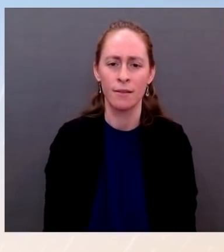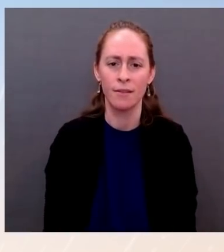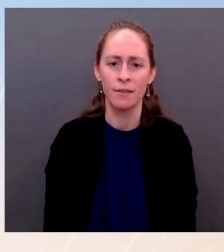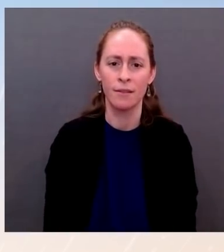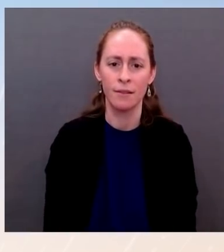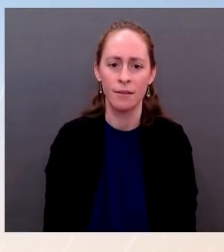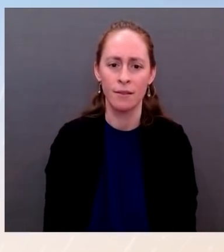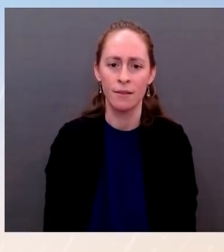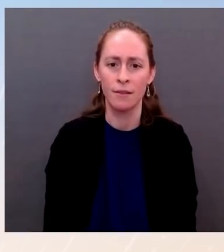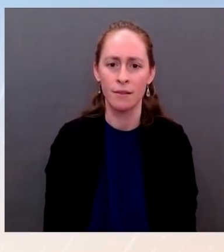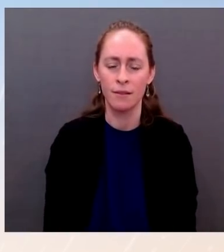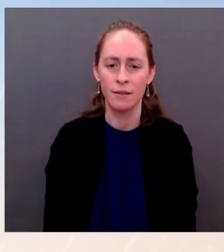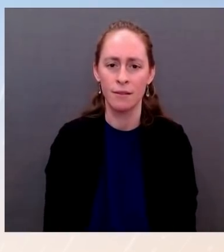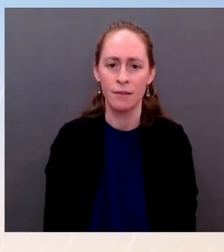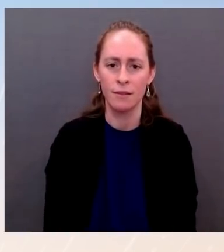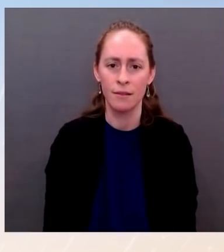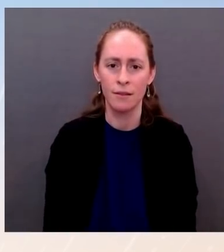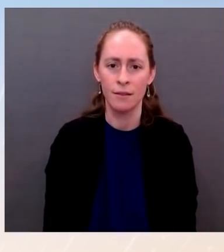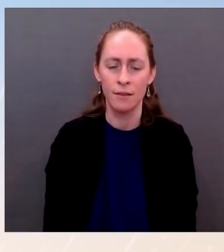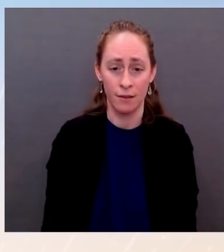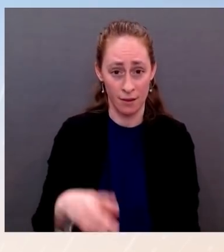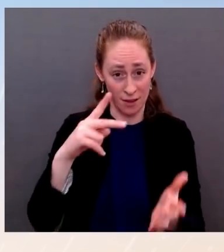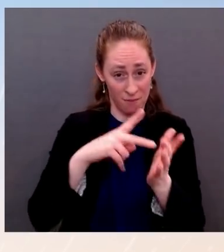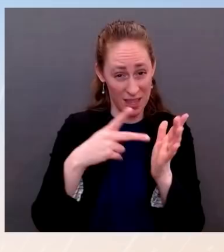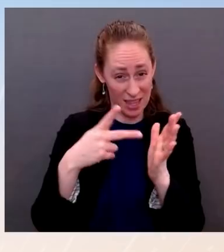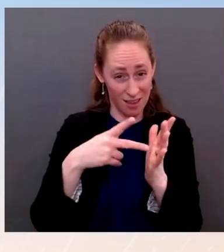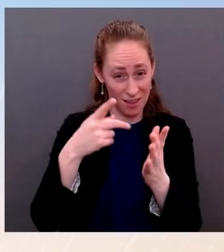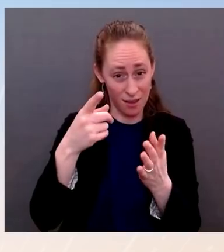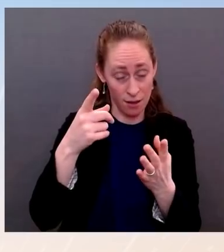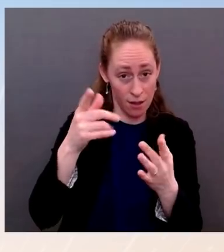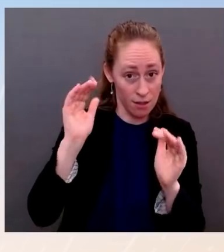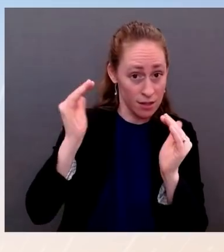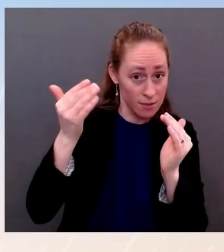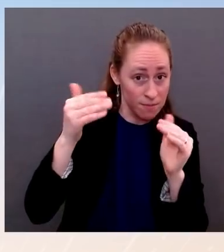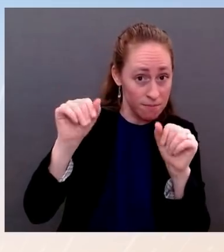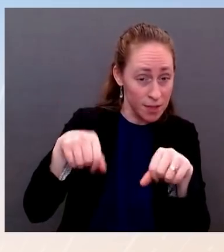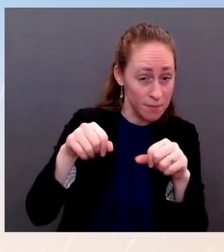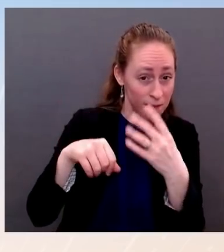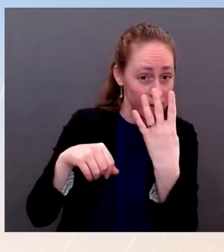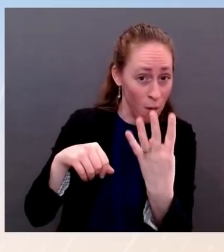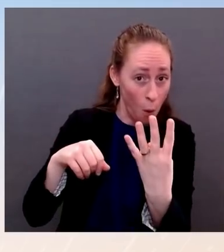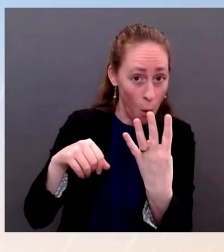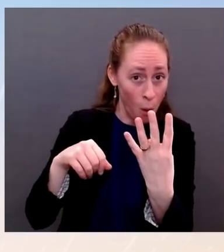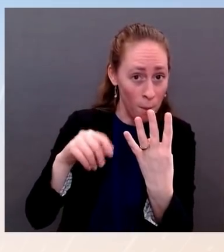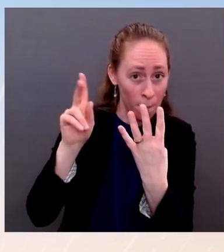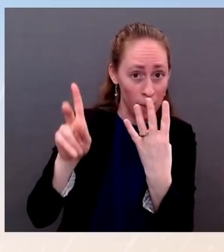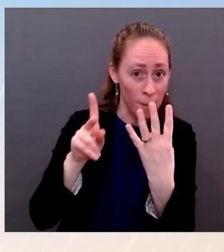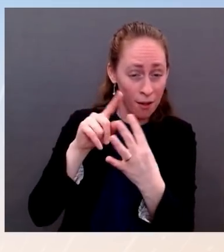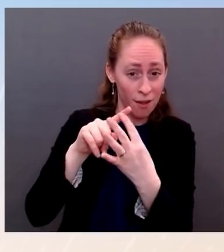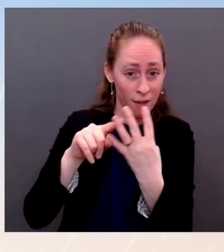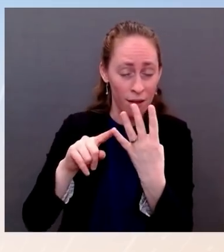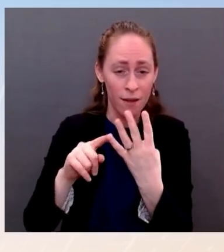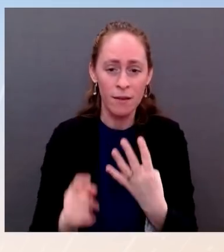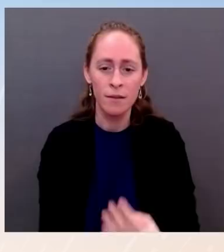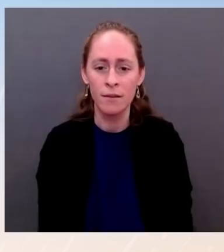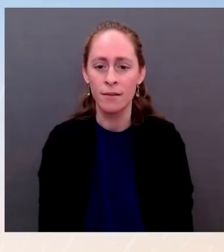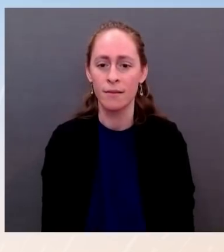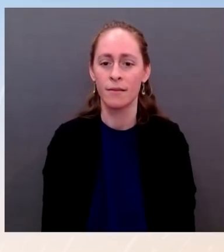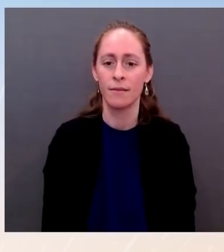It is natural that as this process has proceeded, that the list would become smaller. That's a natural part of the process.